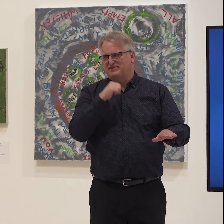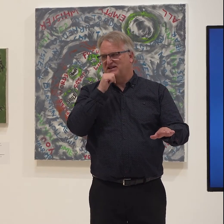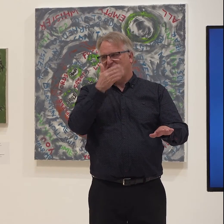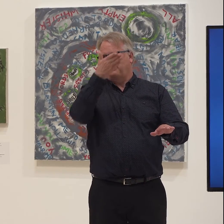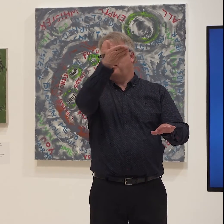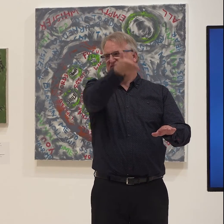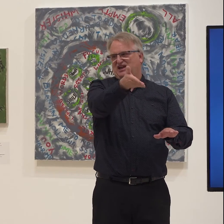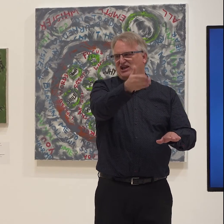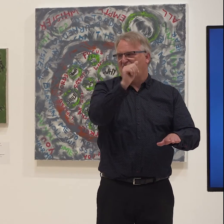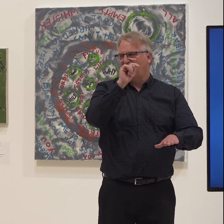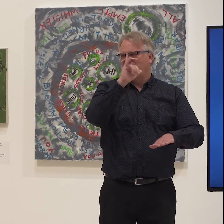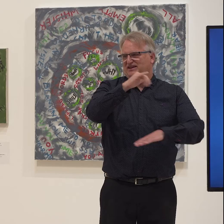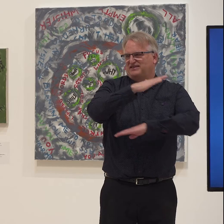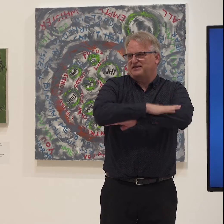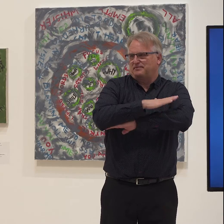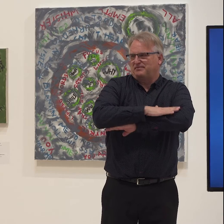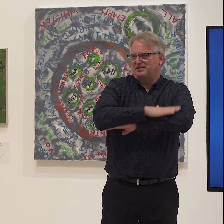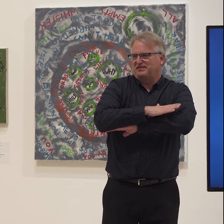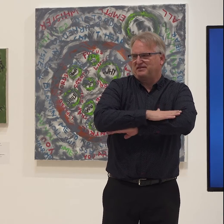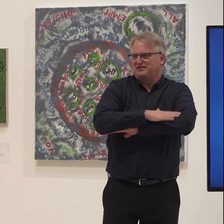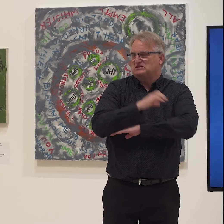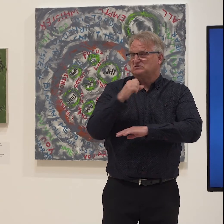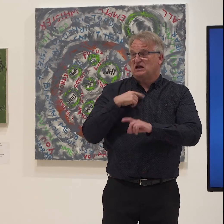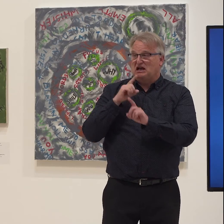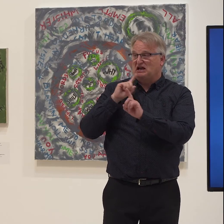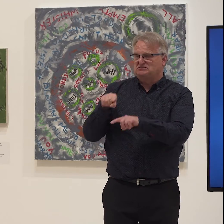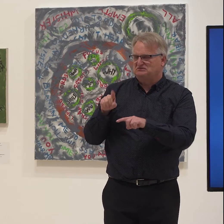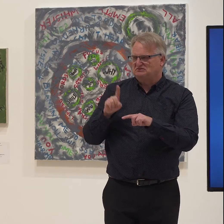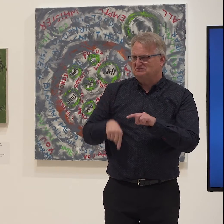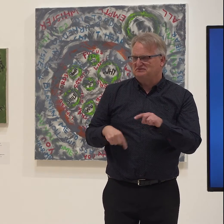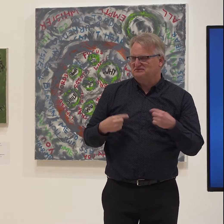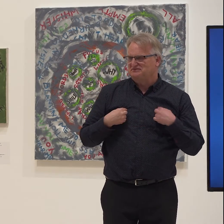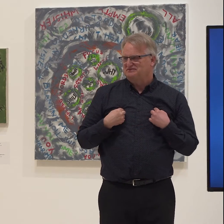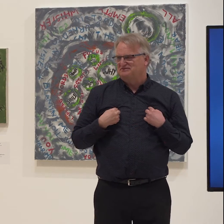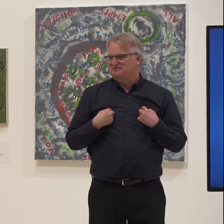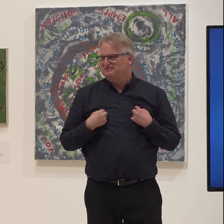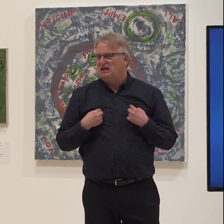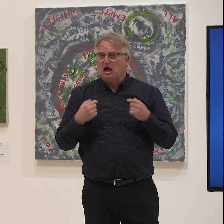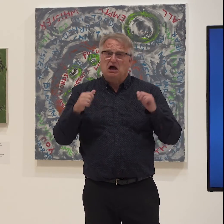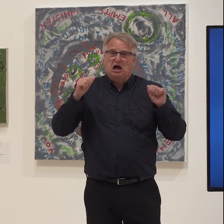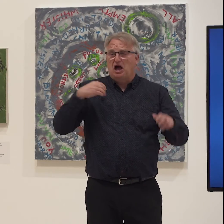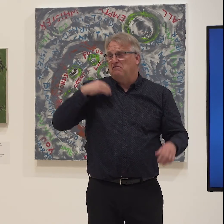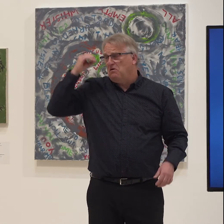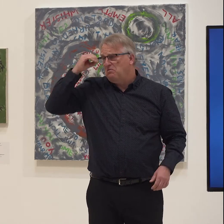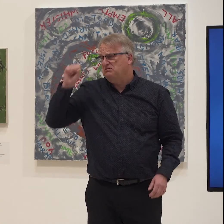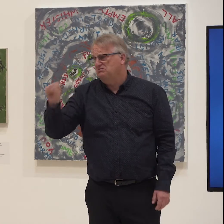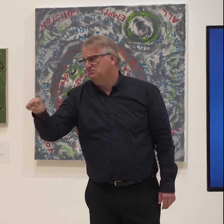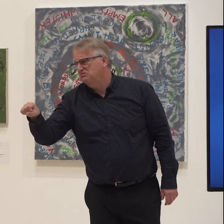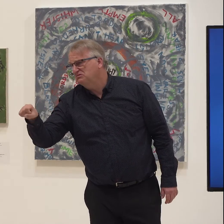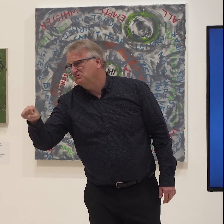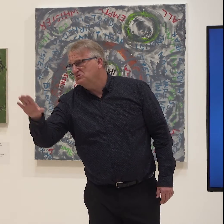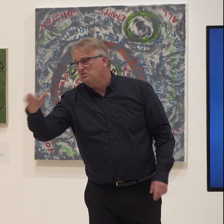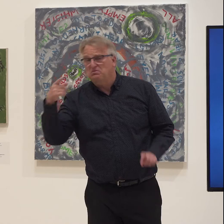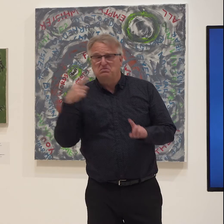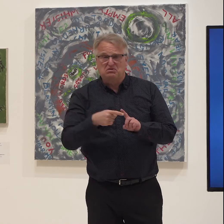trainings, and conferences, and you need to be at the table together. I can't necessarily speak to that. I may have a personal opinion.